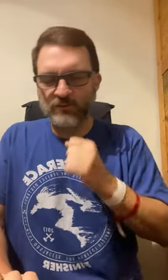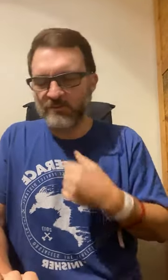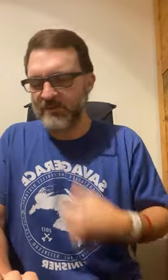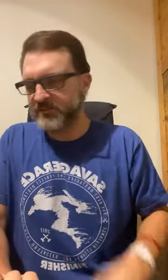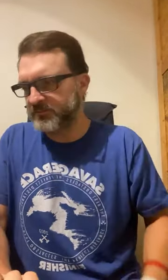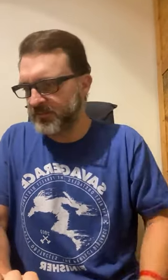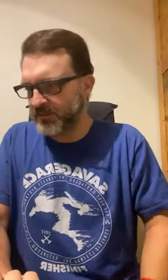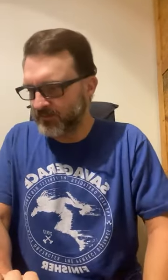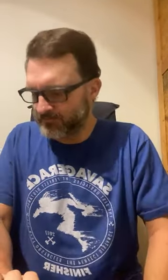I'm dealing with the pain right now.